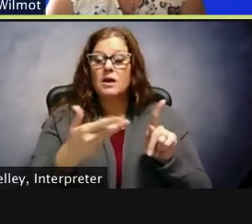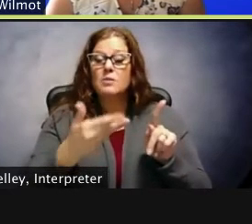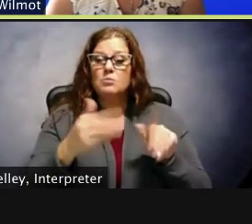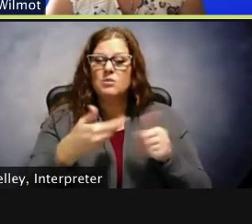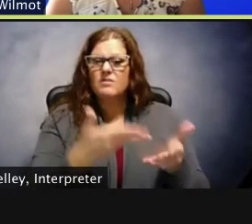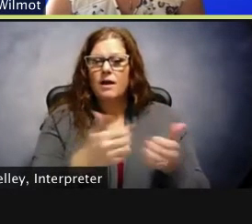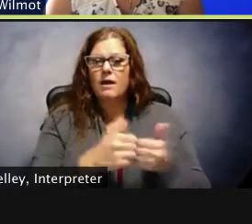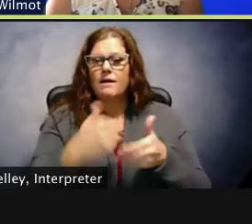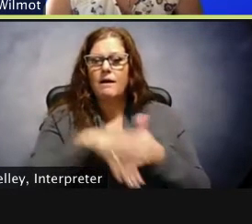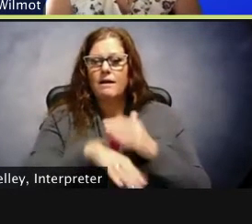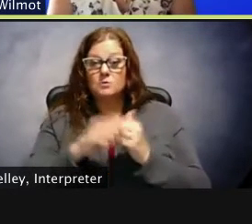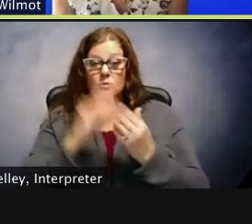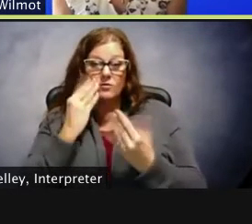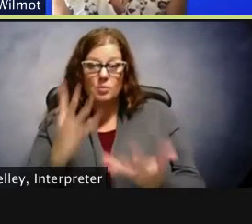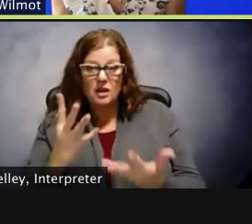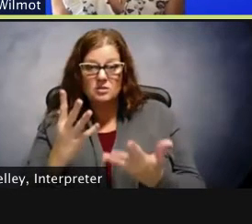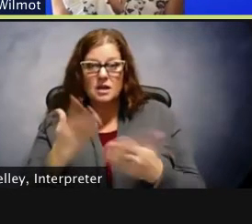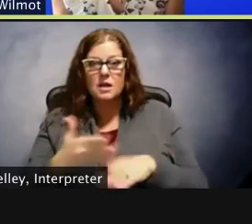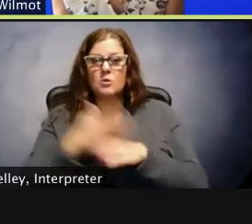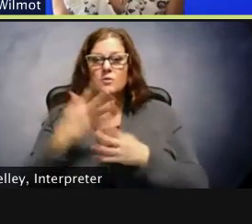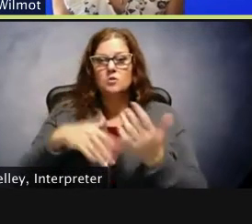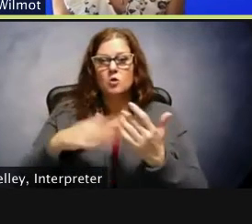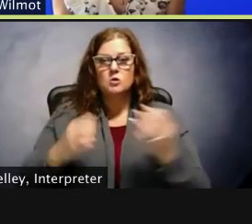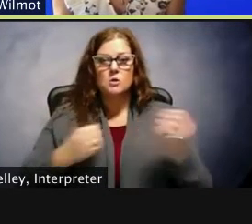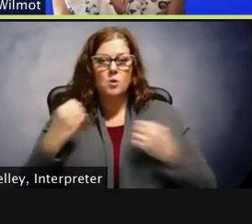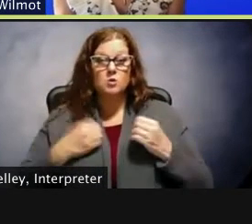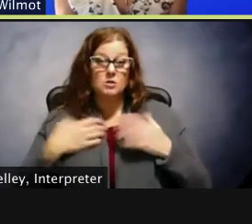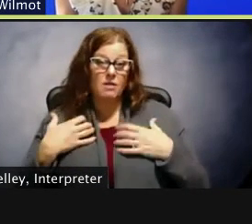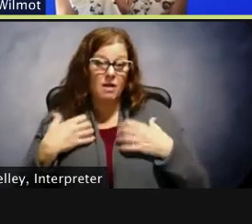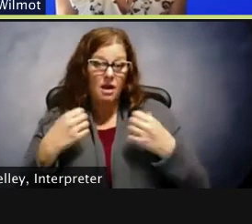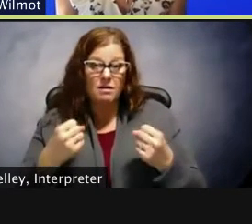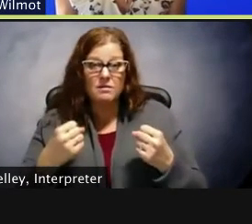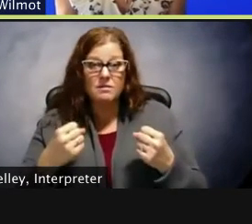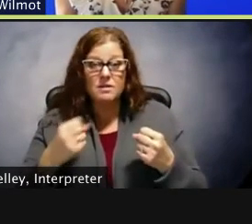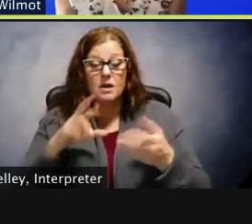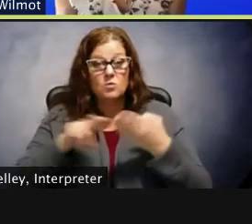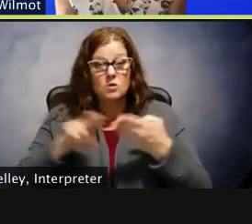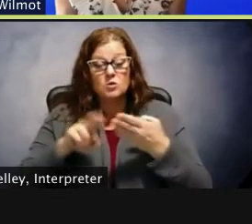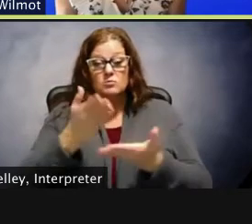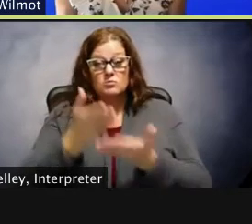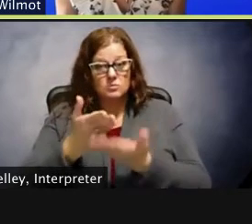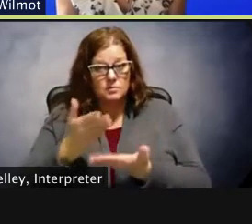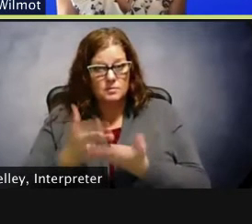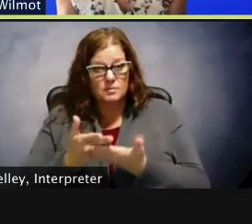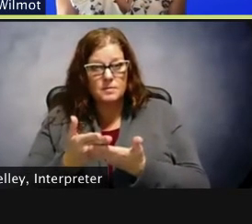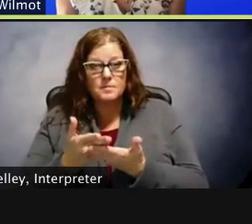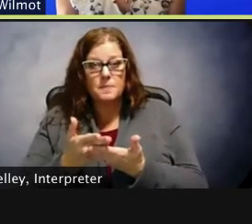This can lead to improved social-emotional health. Research also indicates it may result in higher